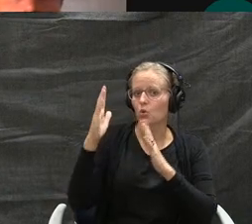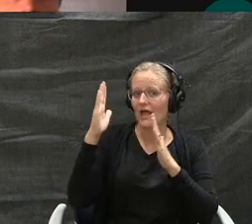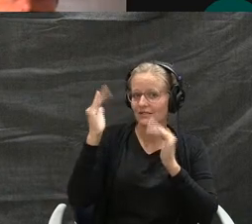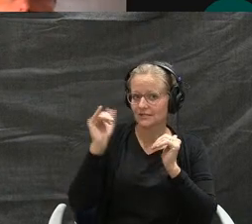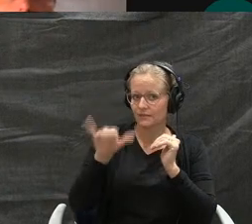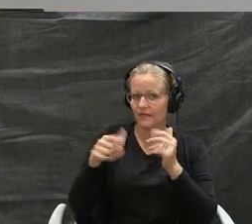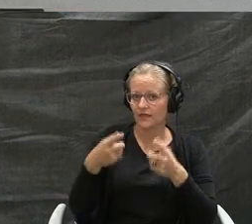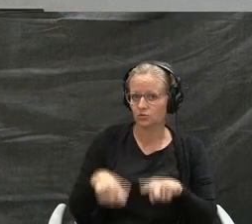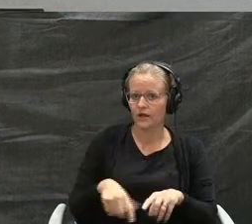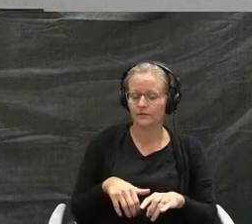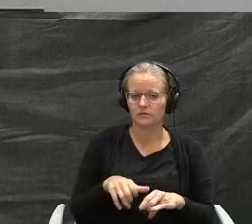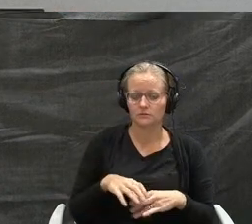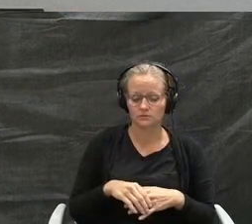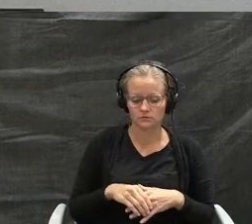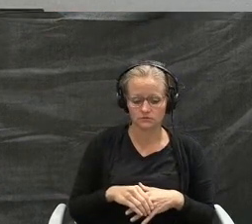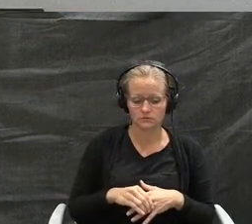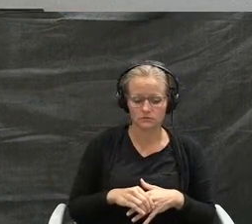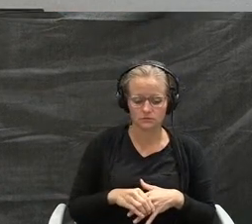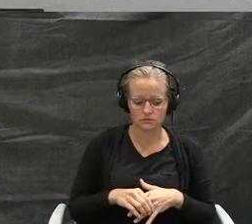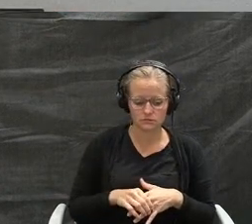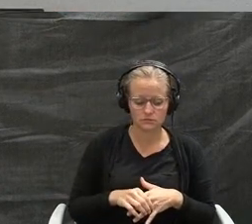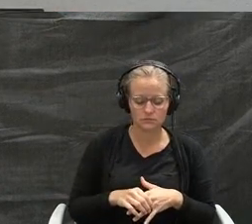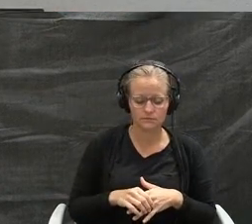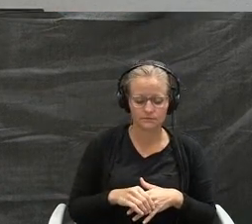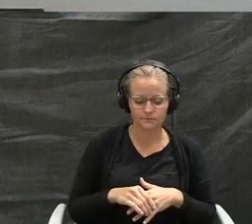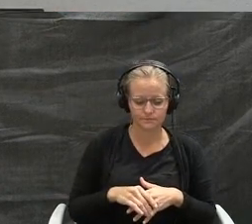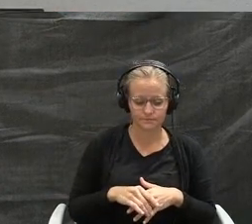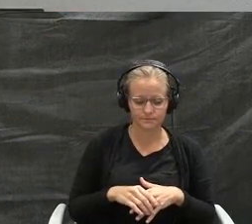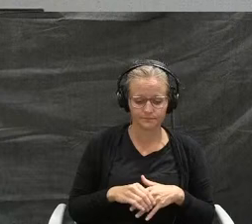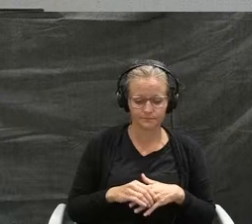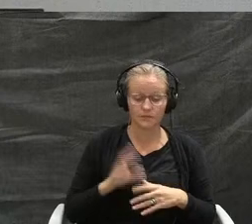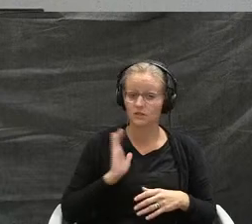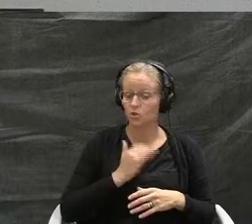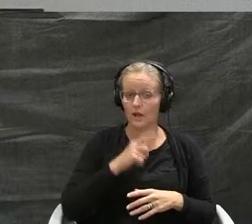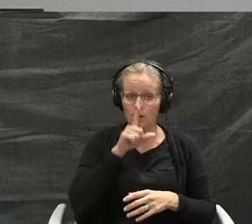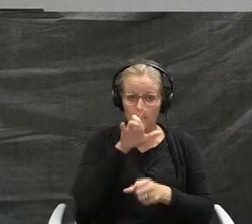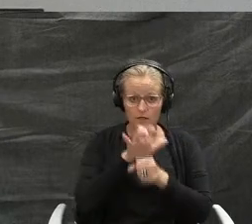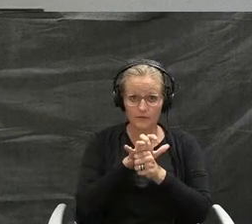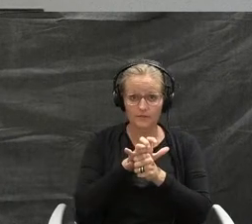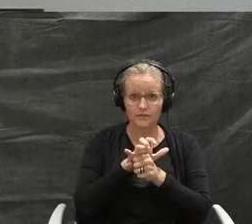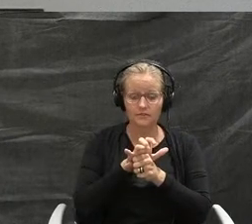out so the commitment is to get the plan out by tomorrow.